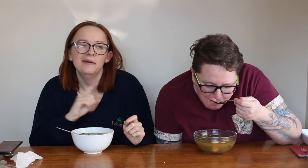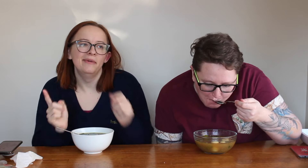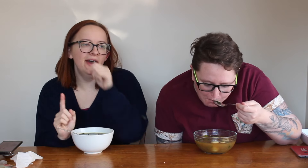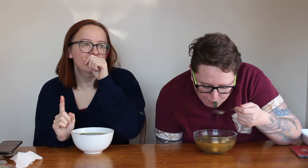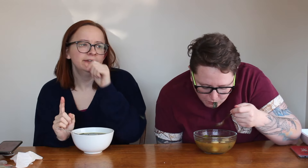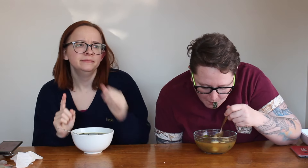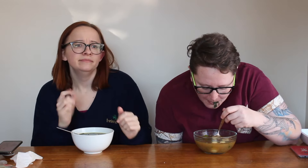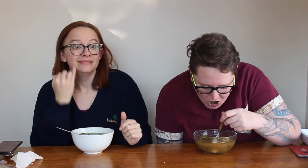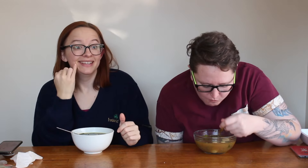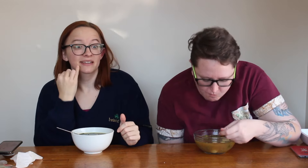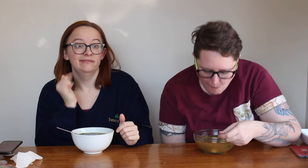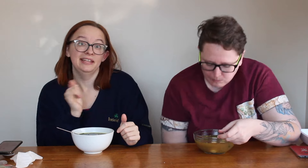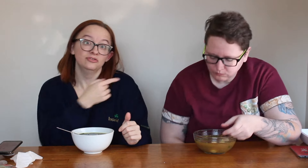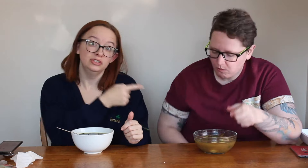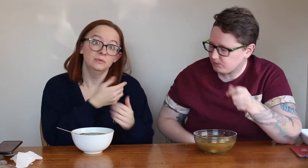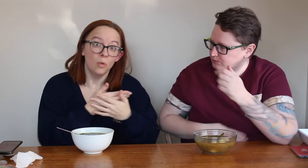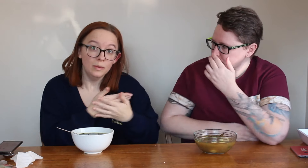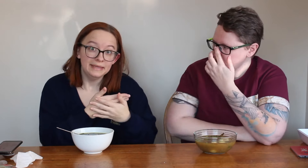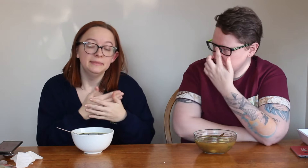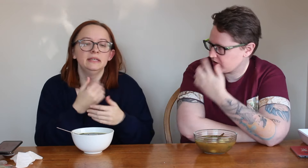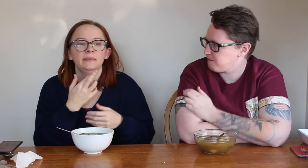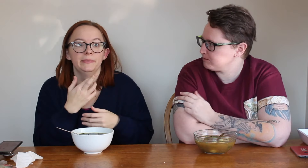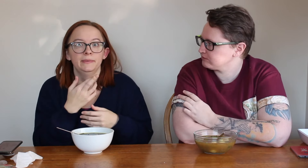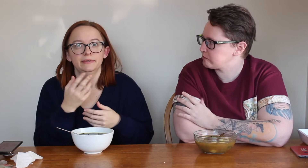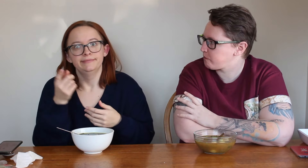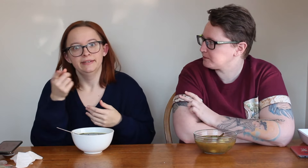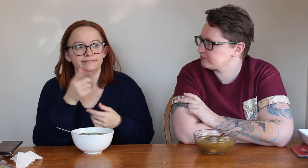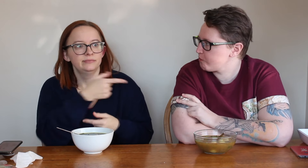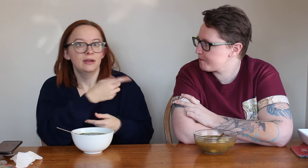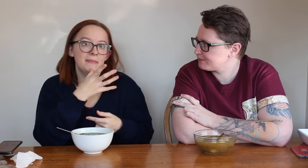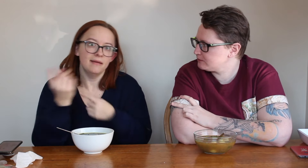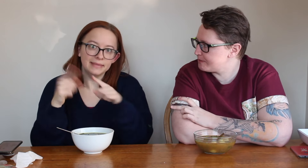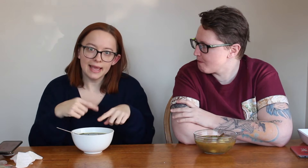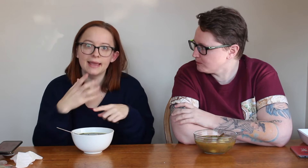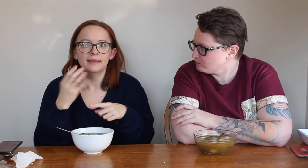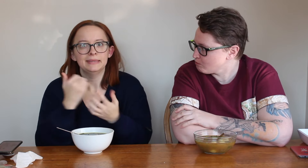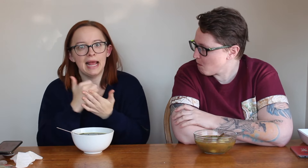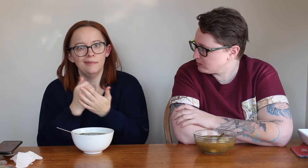Separation - separation anxiety if that's what you mean I mean do I miss being pregnant? Yes I do a lot. I mean obviously I love having my baby.